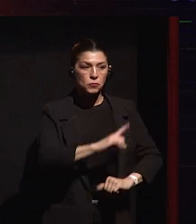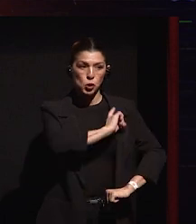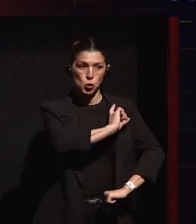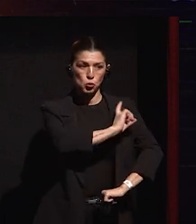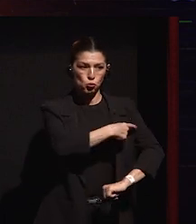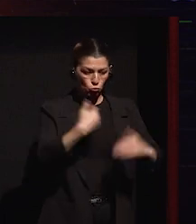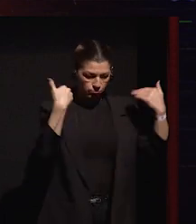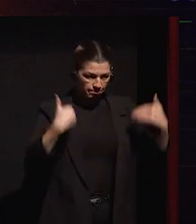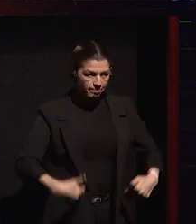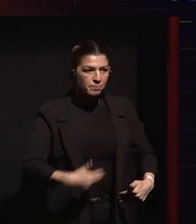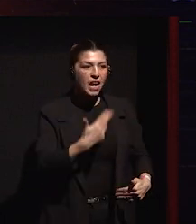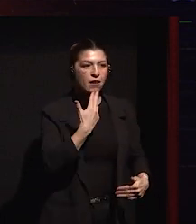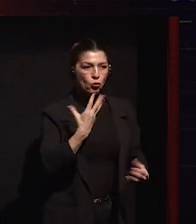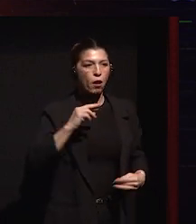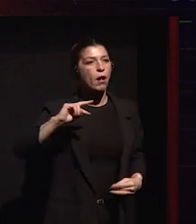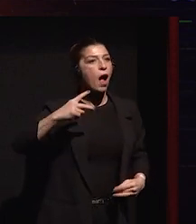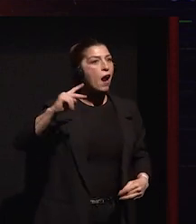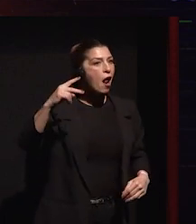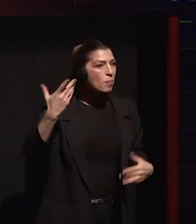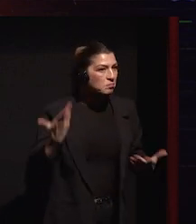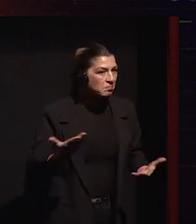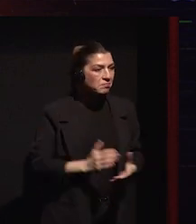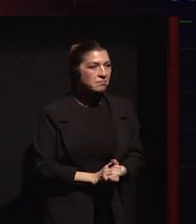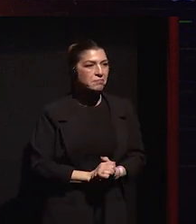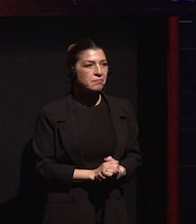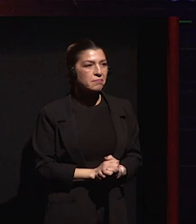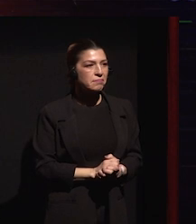in my career and an experienced woman in my life.